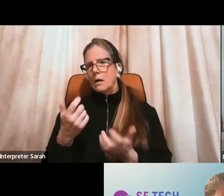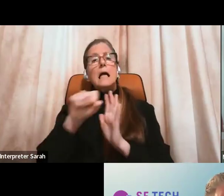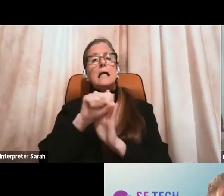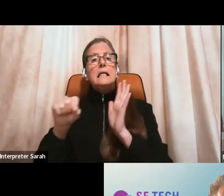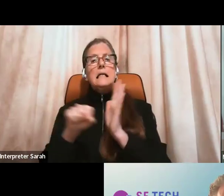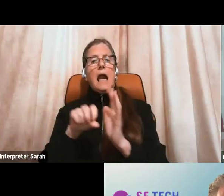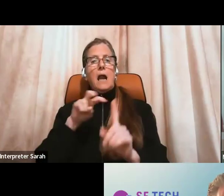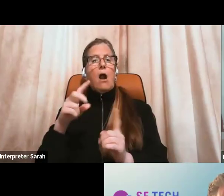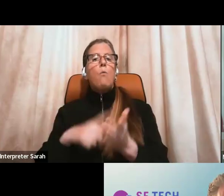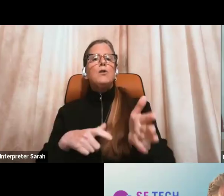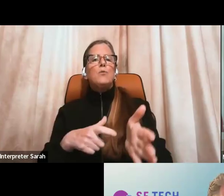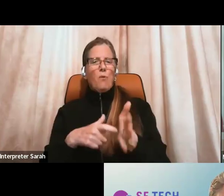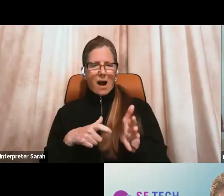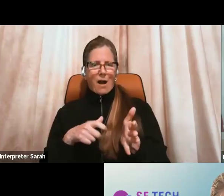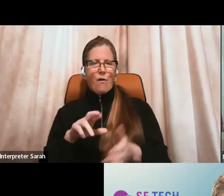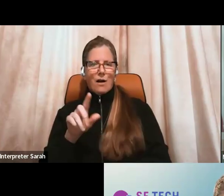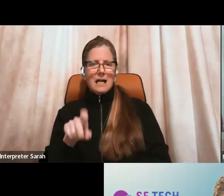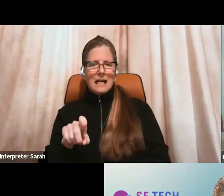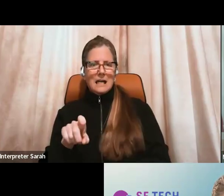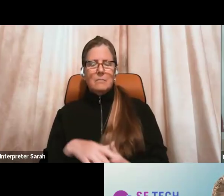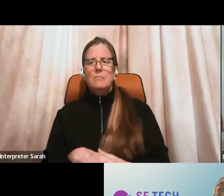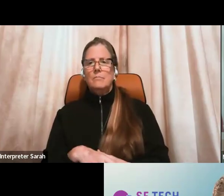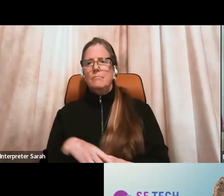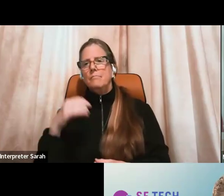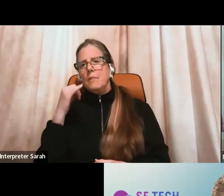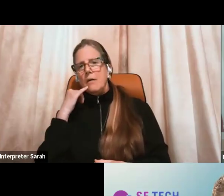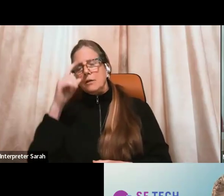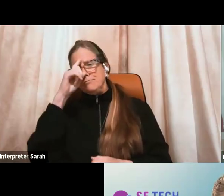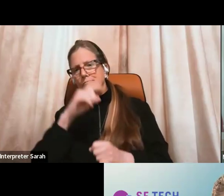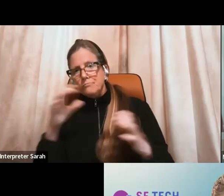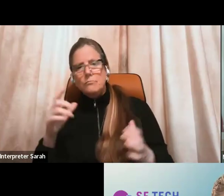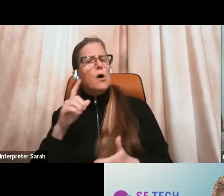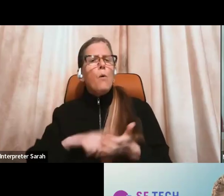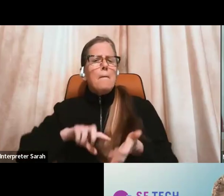or what's needed, right? So, if we think about…you know, what digital equity is. Everybody should